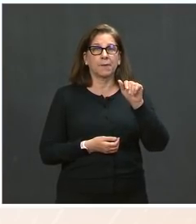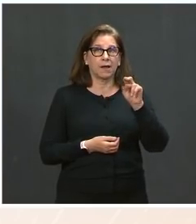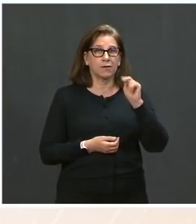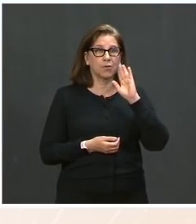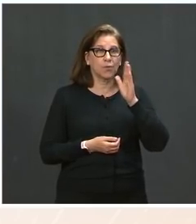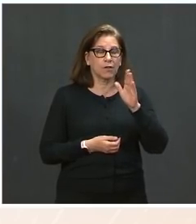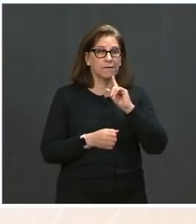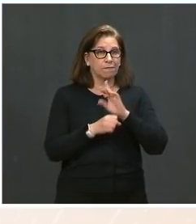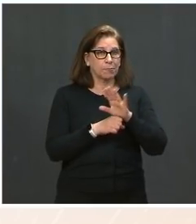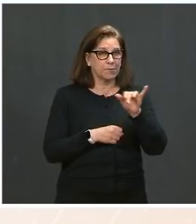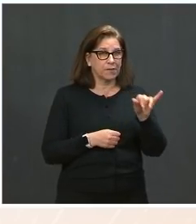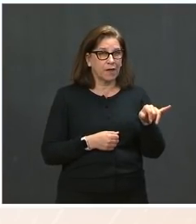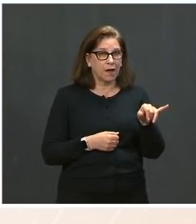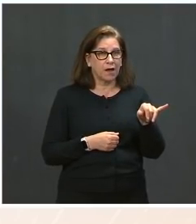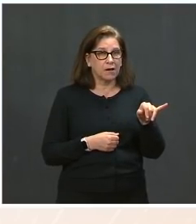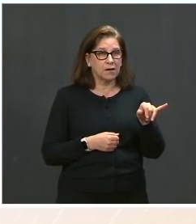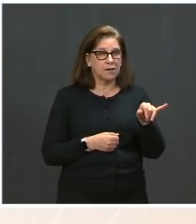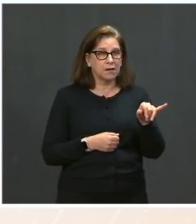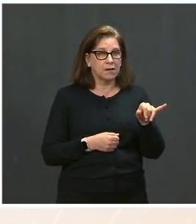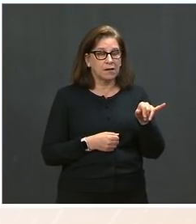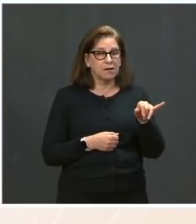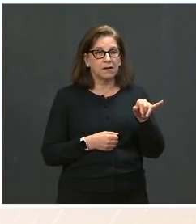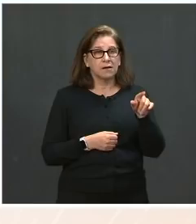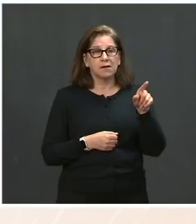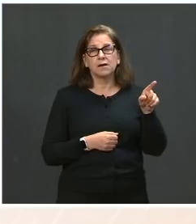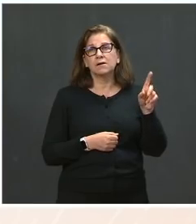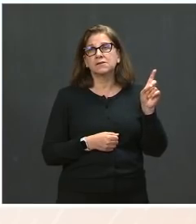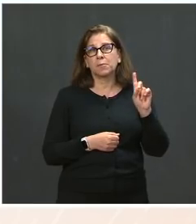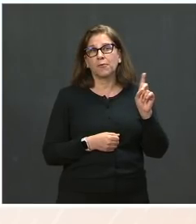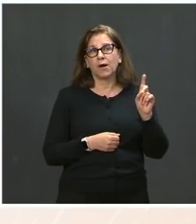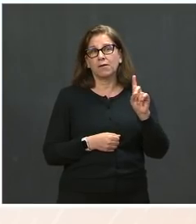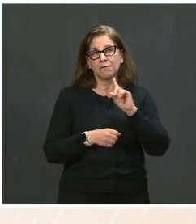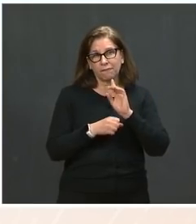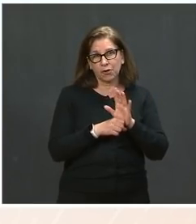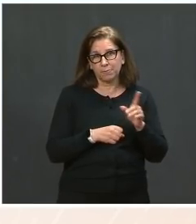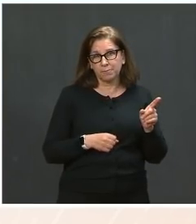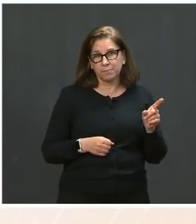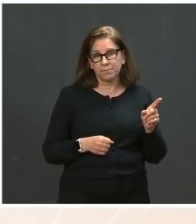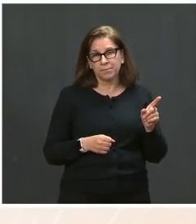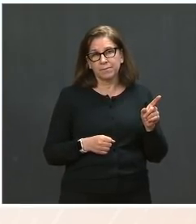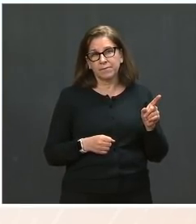who I can think of who has a decent grade with the NRA and may not support an ATF director.